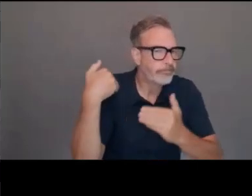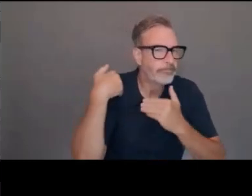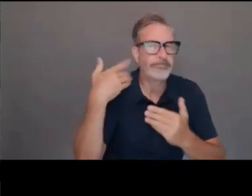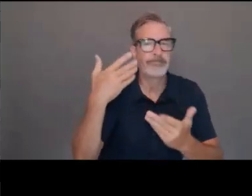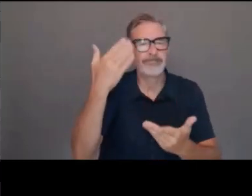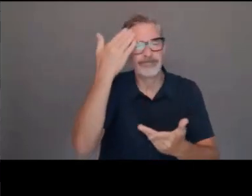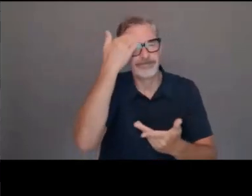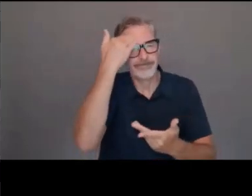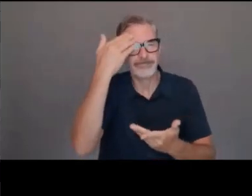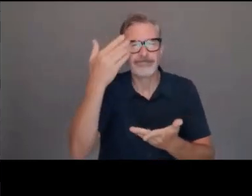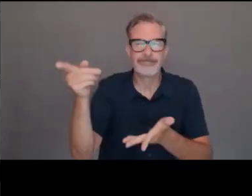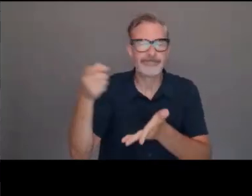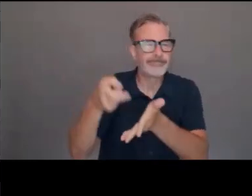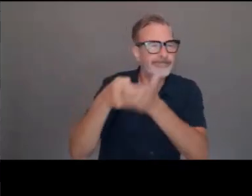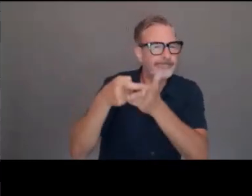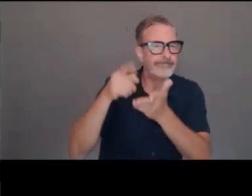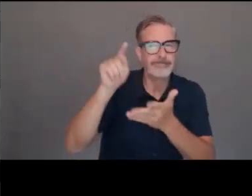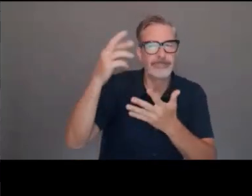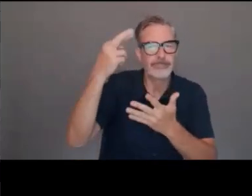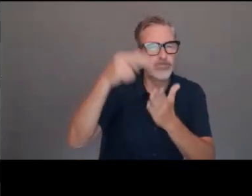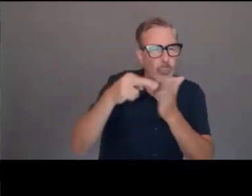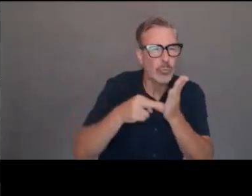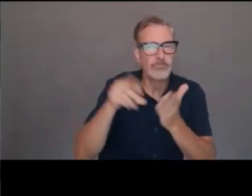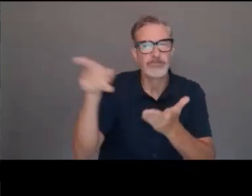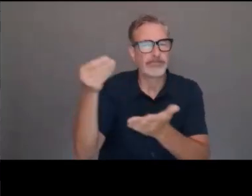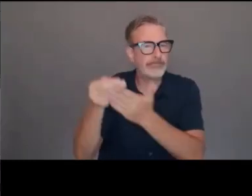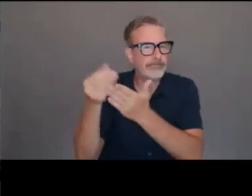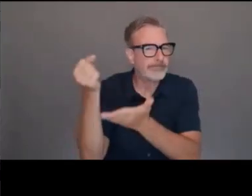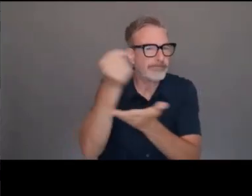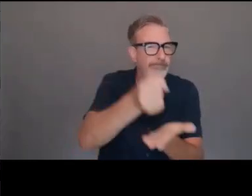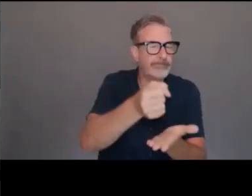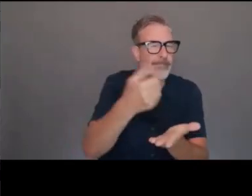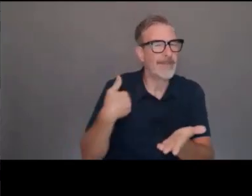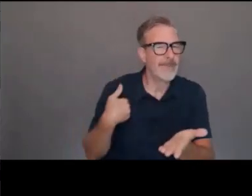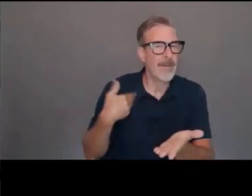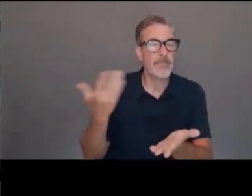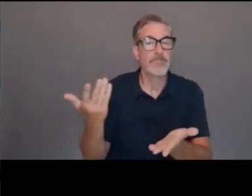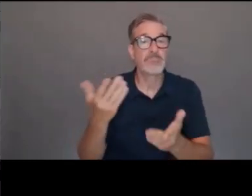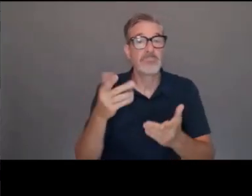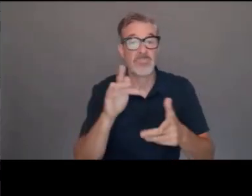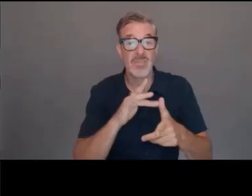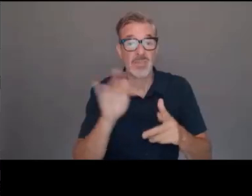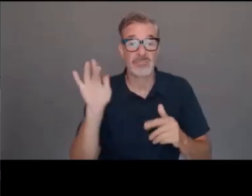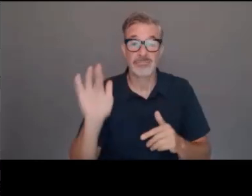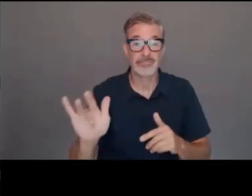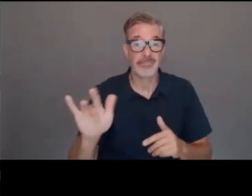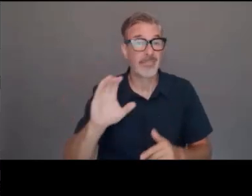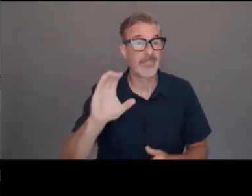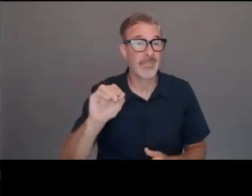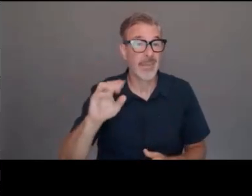And then they click "Complete" and submit, and that concludes the application